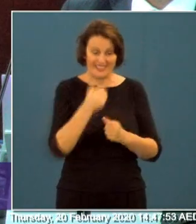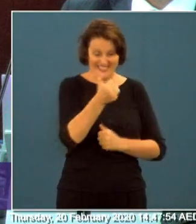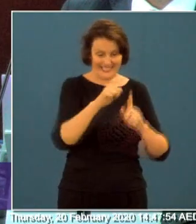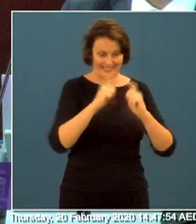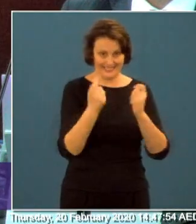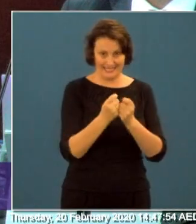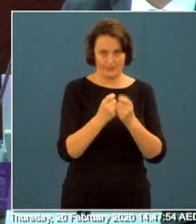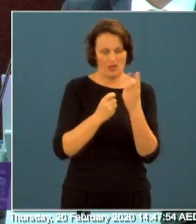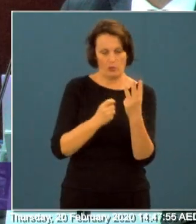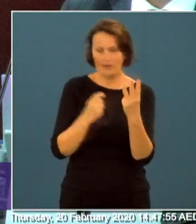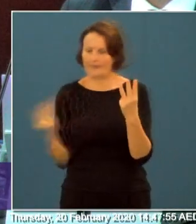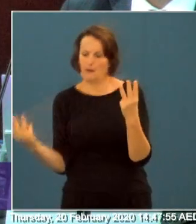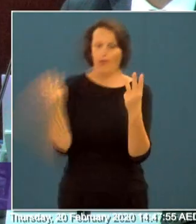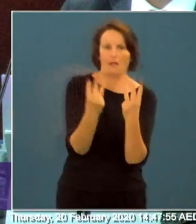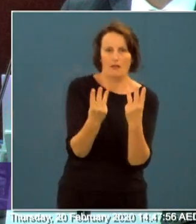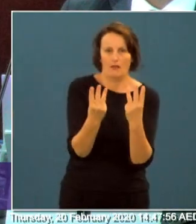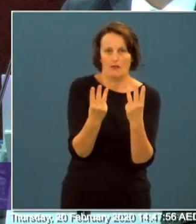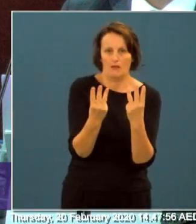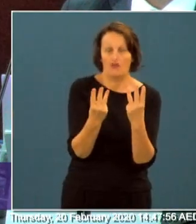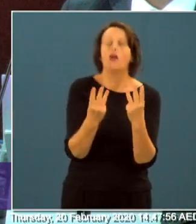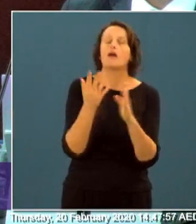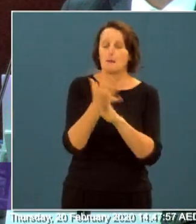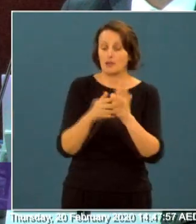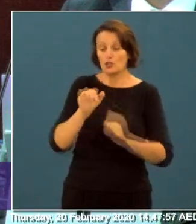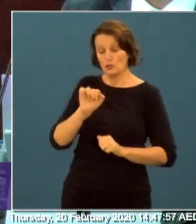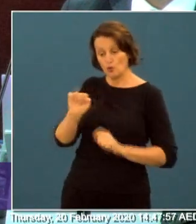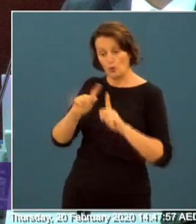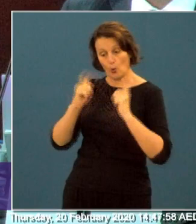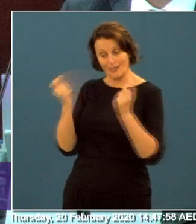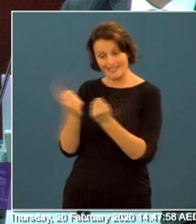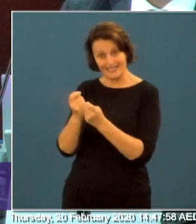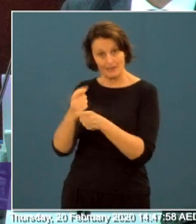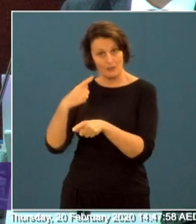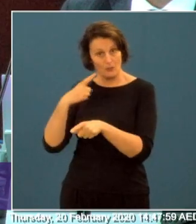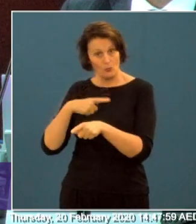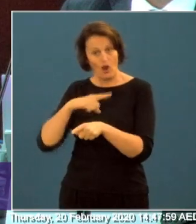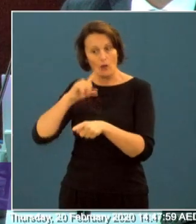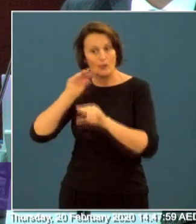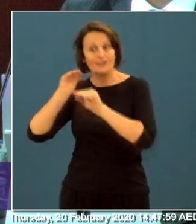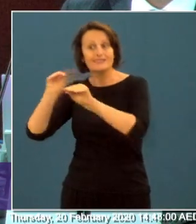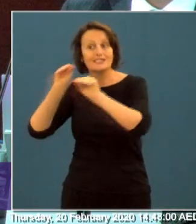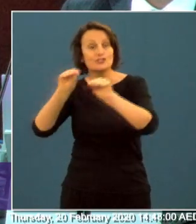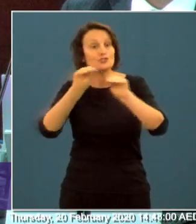And one of the purposes is also capacity building of mainstream health professionals... That's correct.